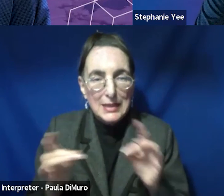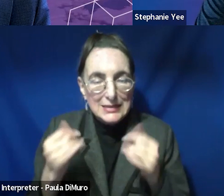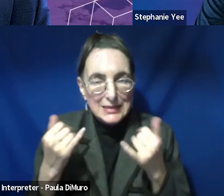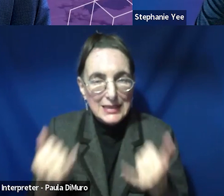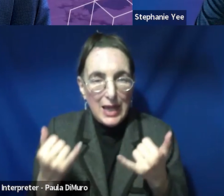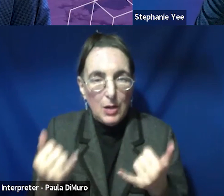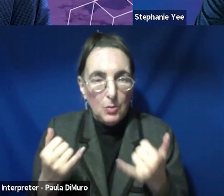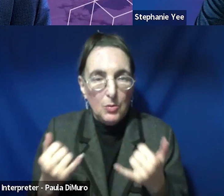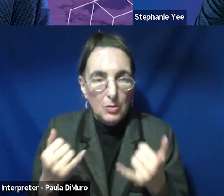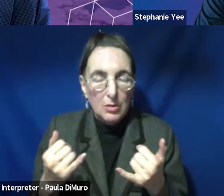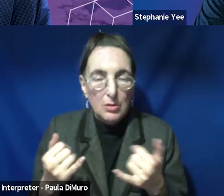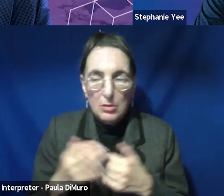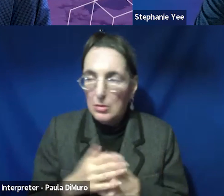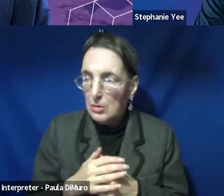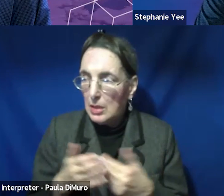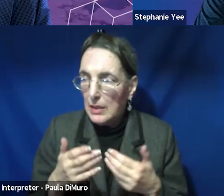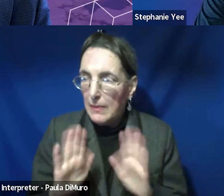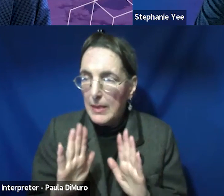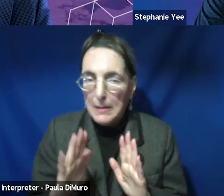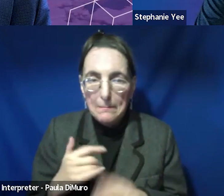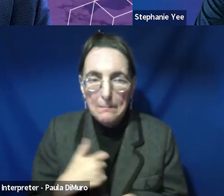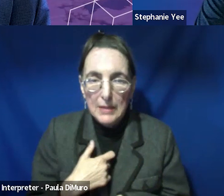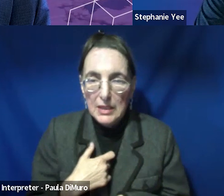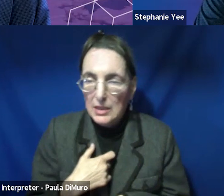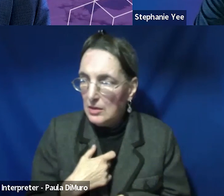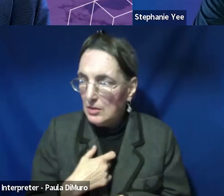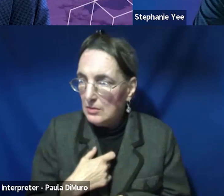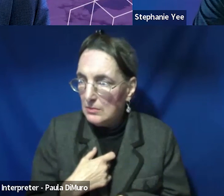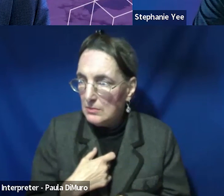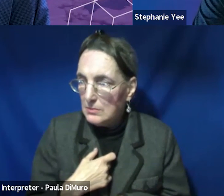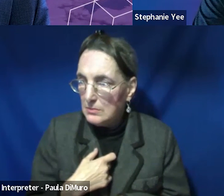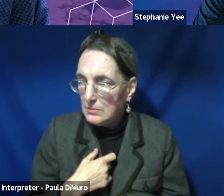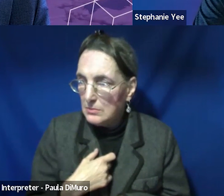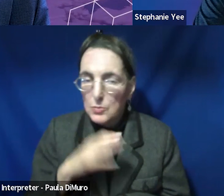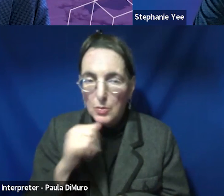So let me Why don't we wrap this up?